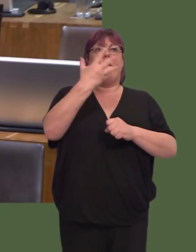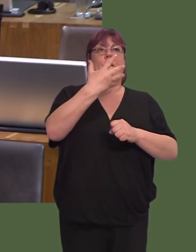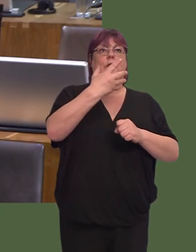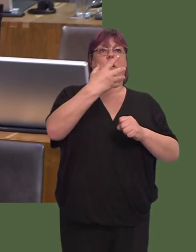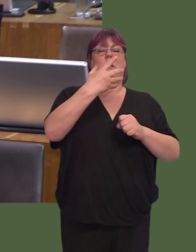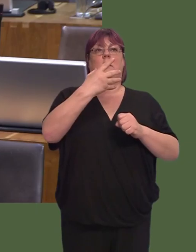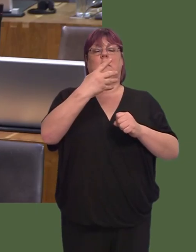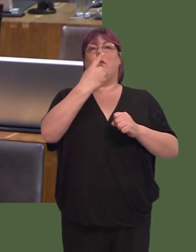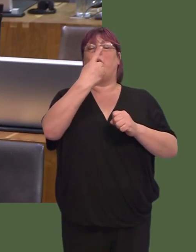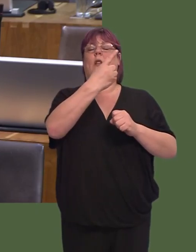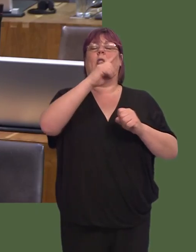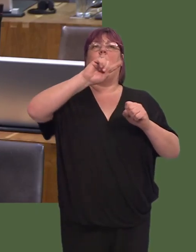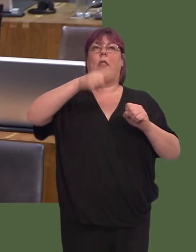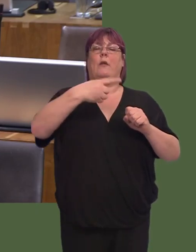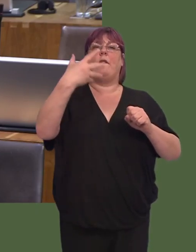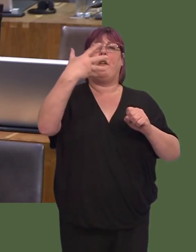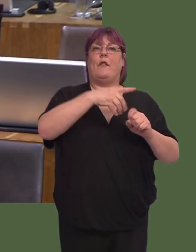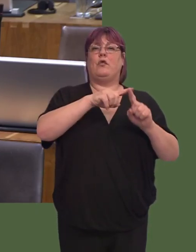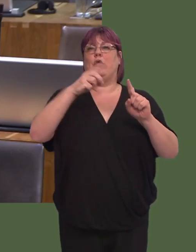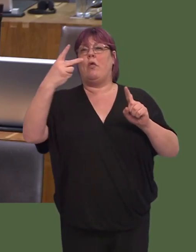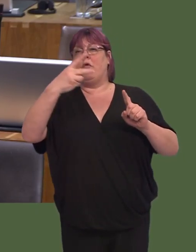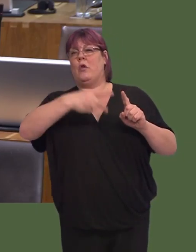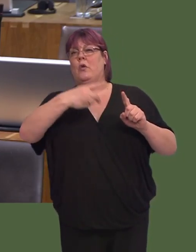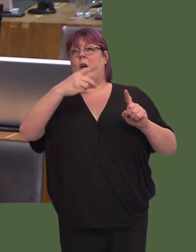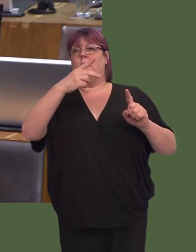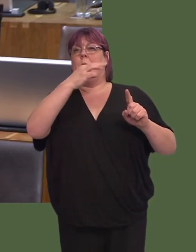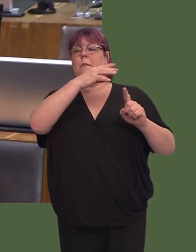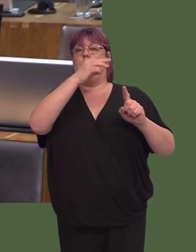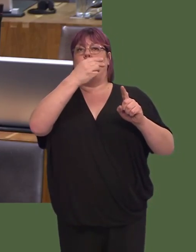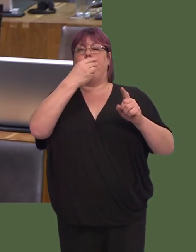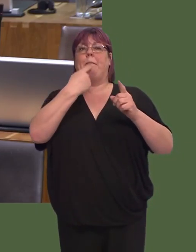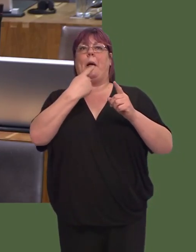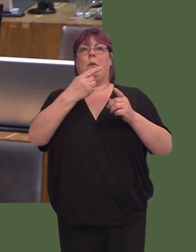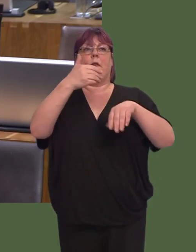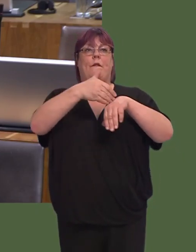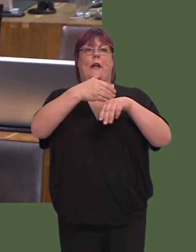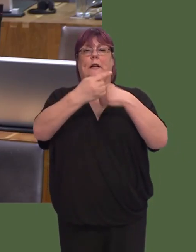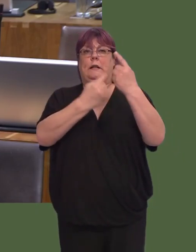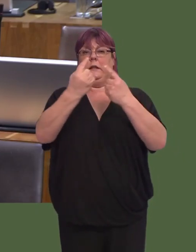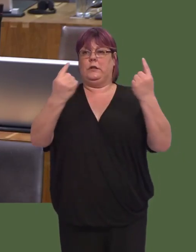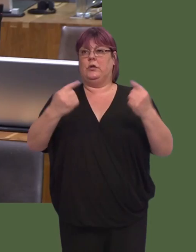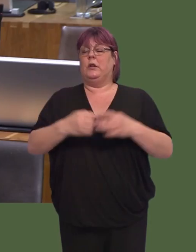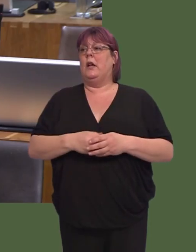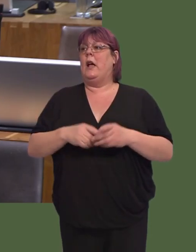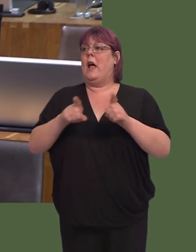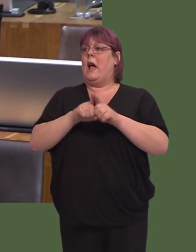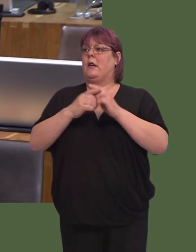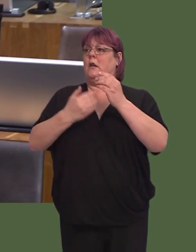The impact on the UK's economy will hit the public finances available to provide public services, following a long period of sustained austerity.